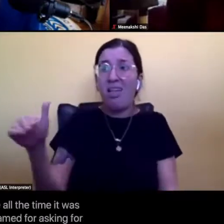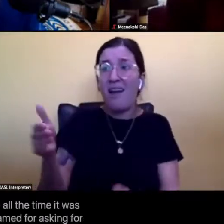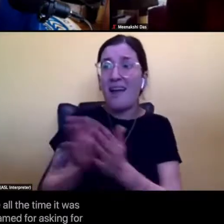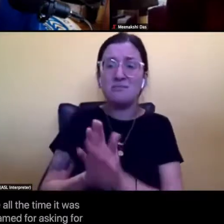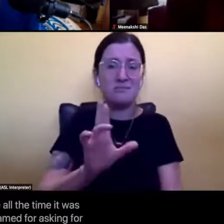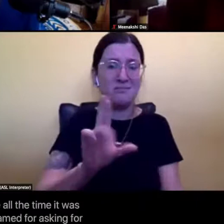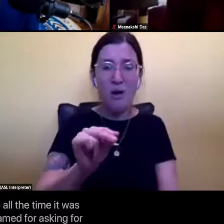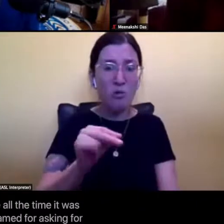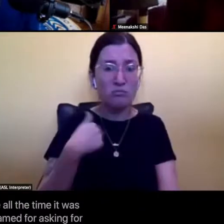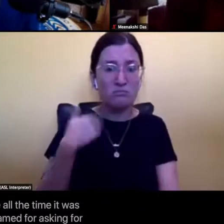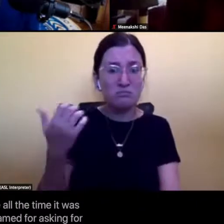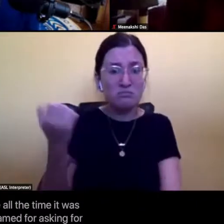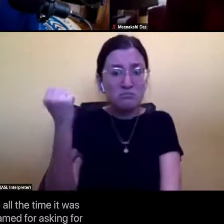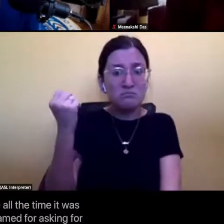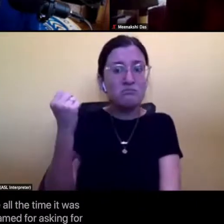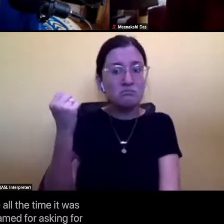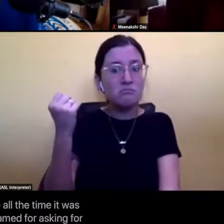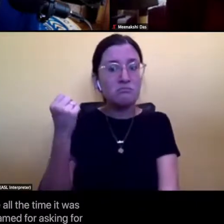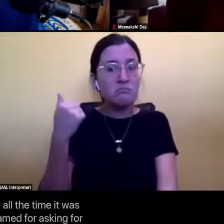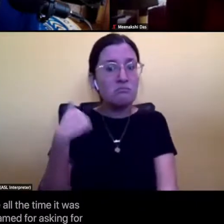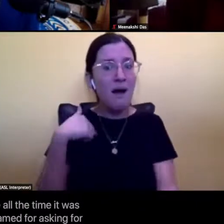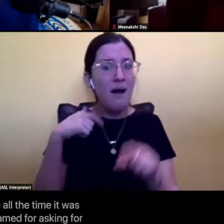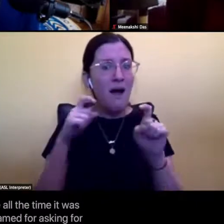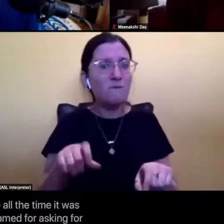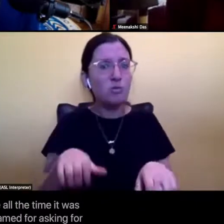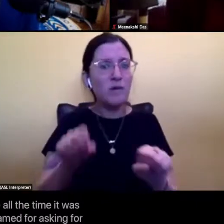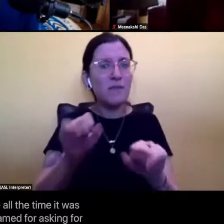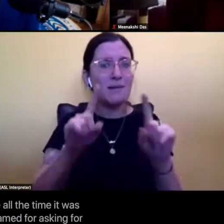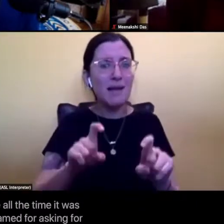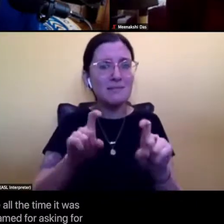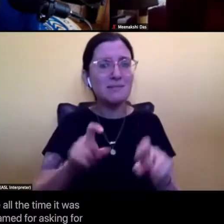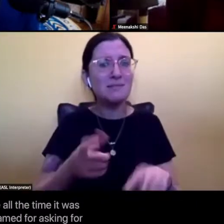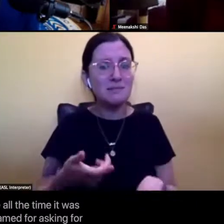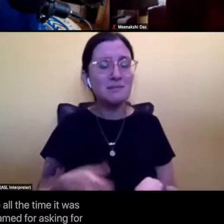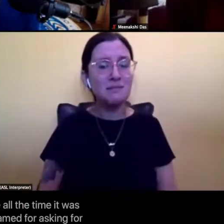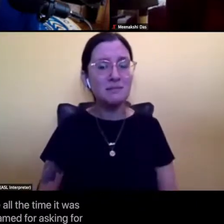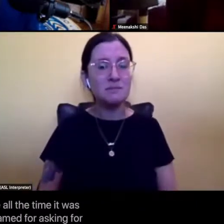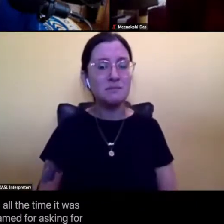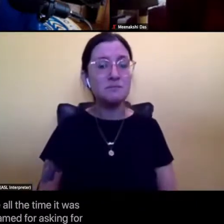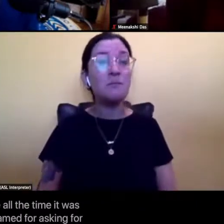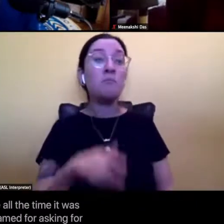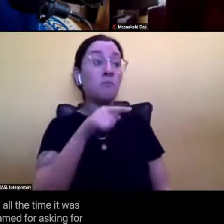take one of those tests realistically in the same amount of time as my sighted or nondisabled peers.